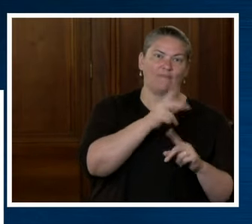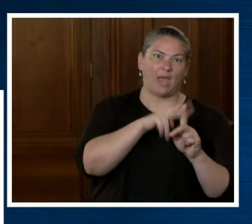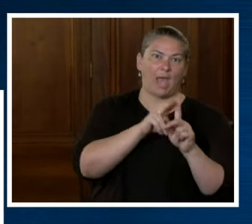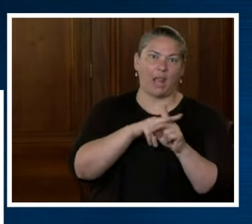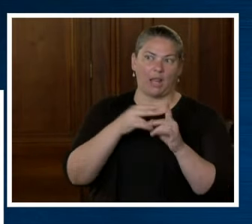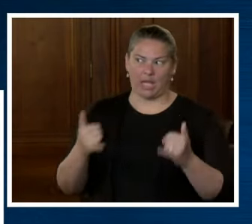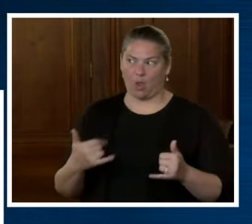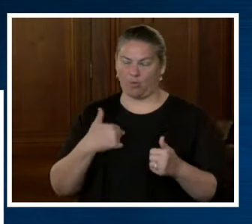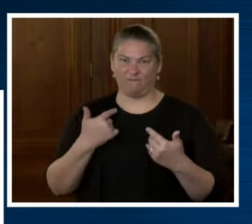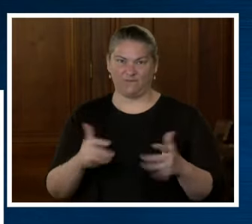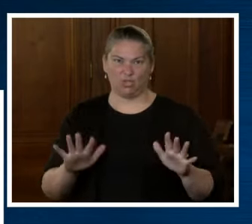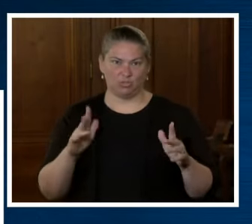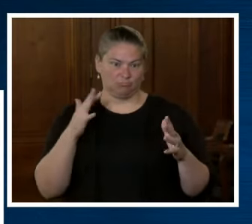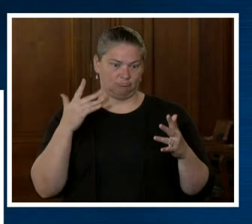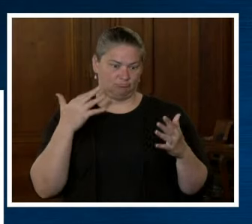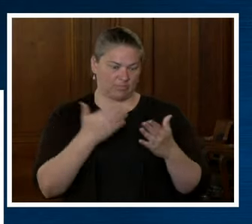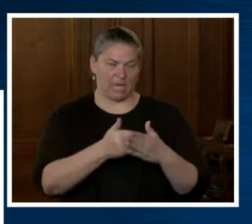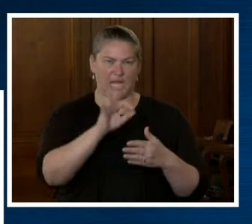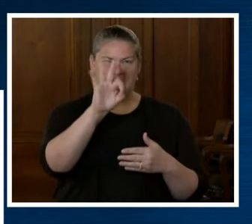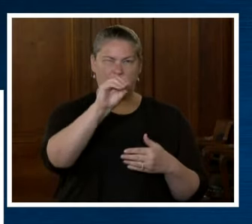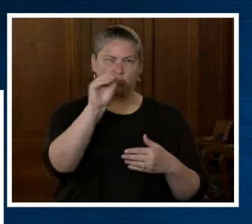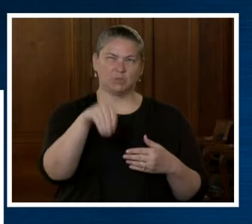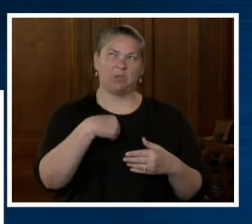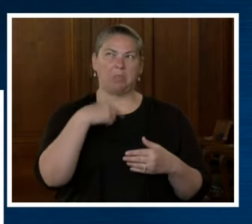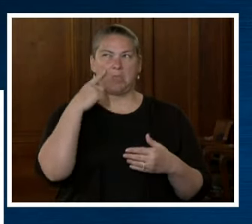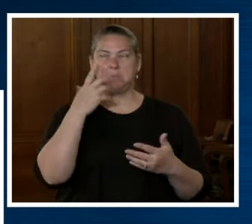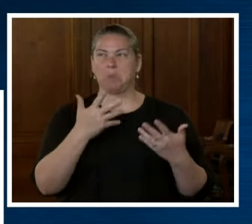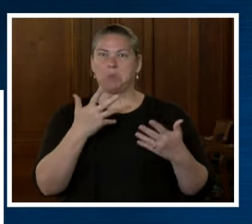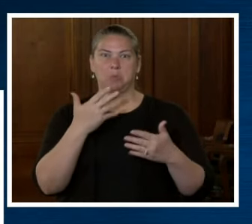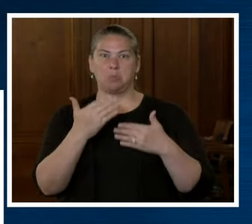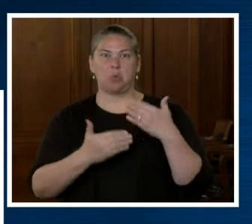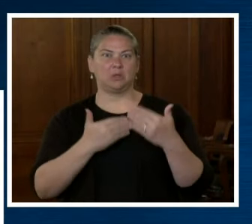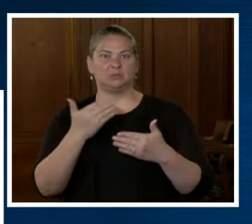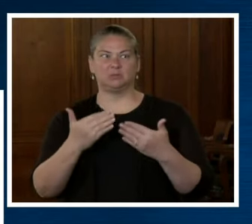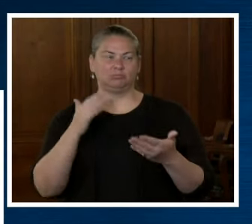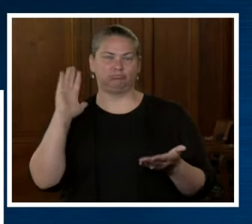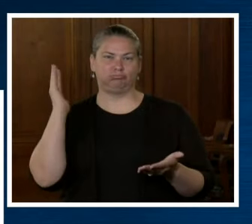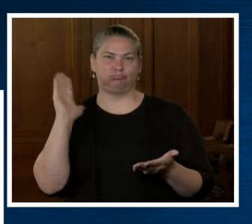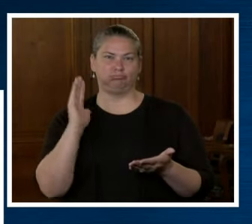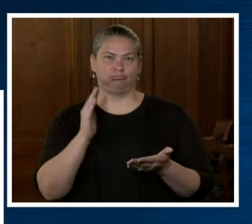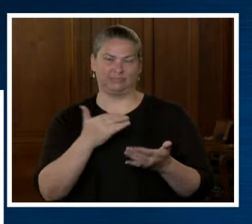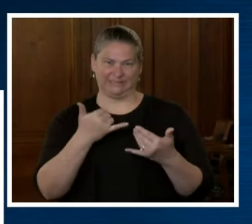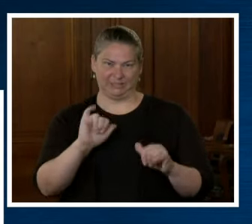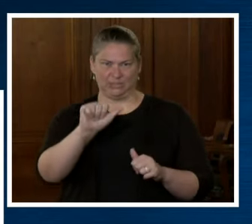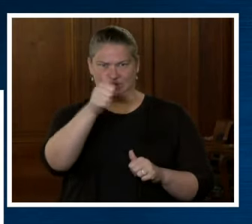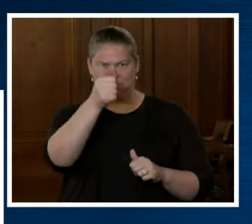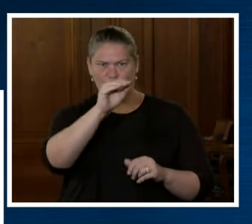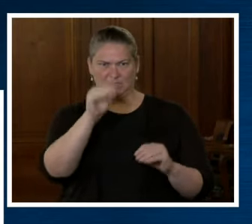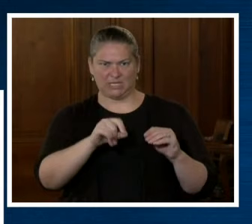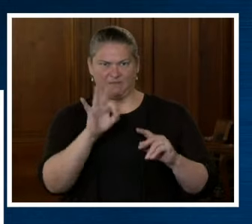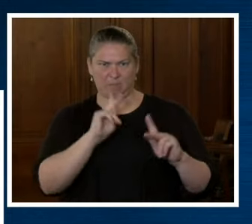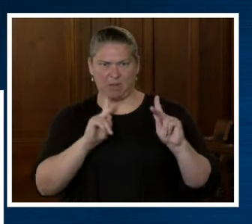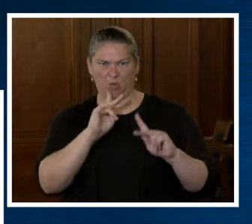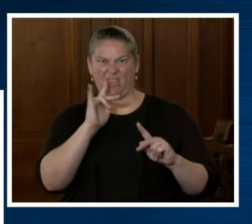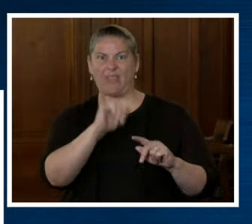A, COULD TELL YOU HOW QUICKLY PEOPLE ARE -- ERIK.